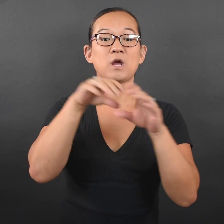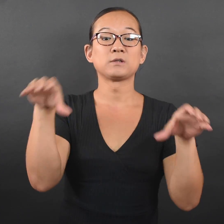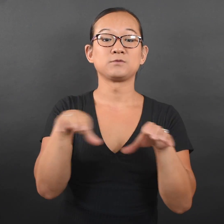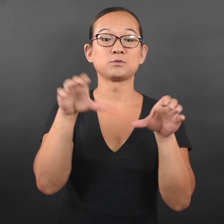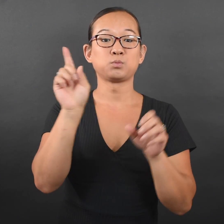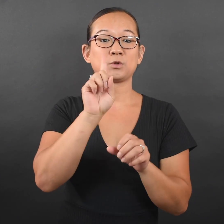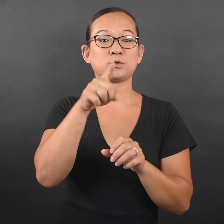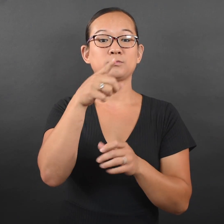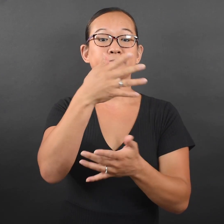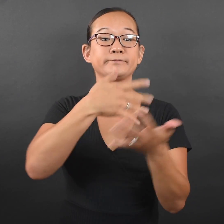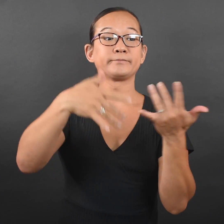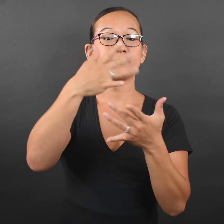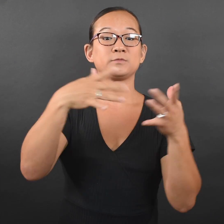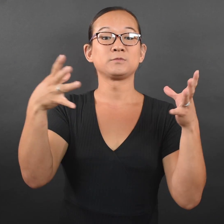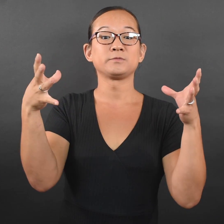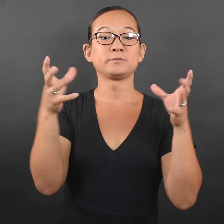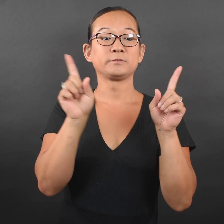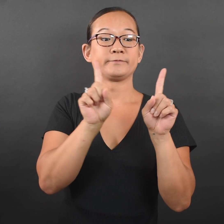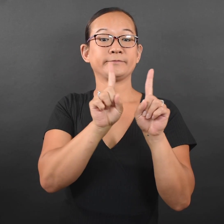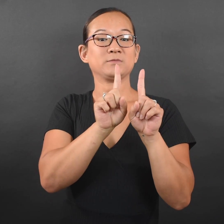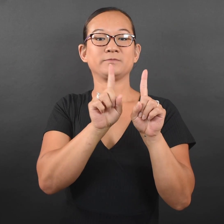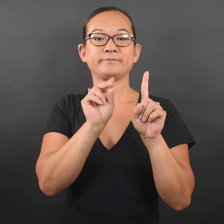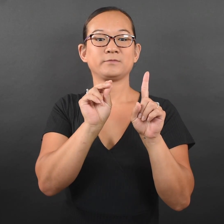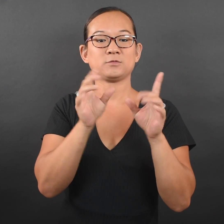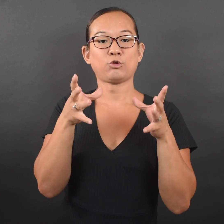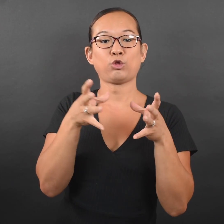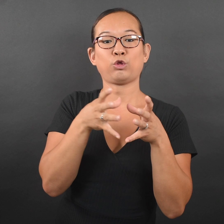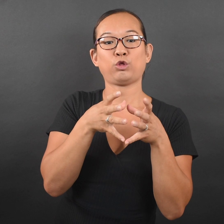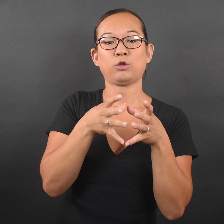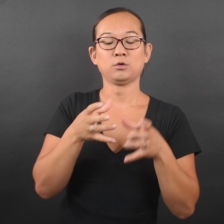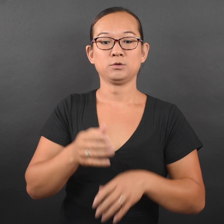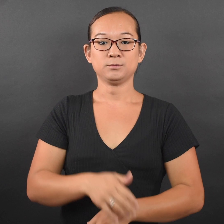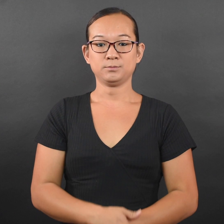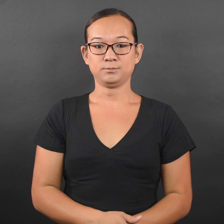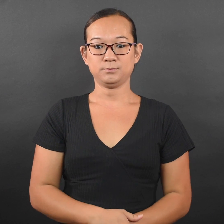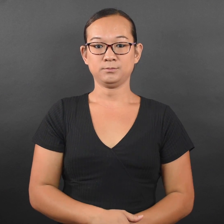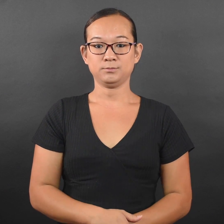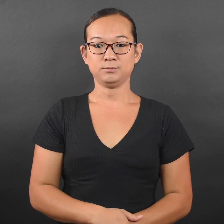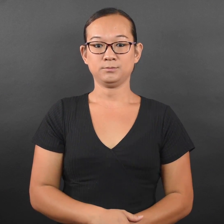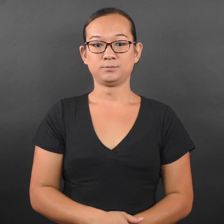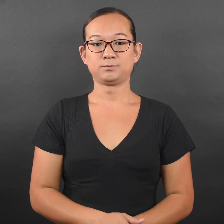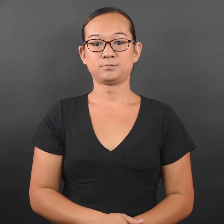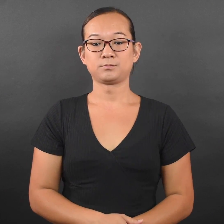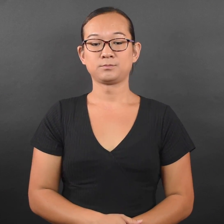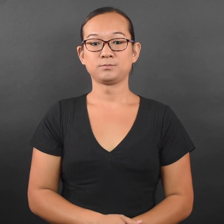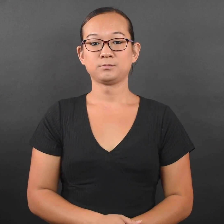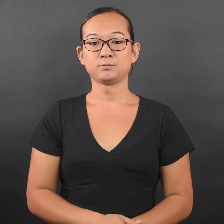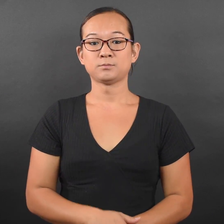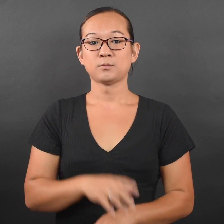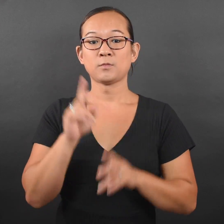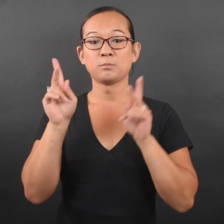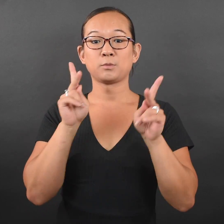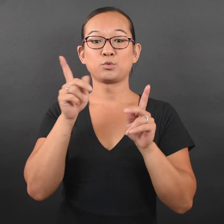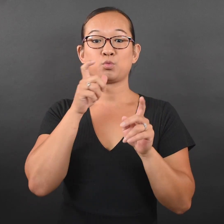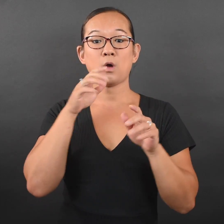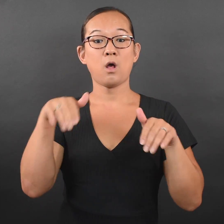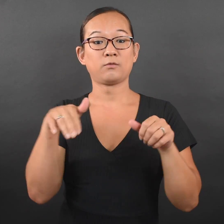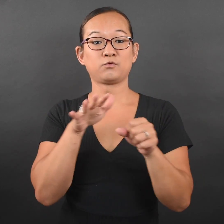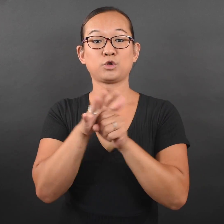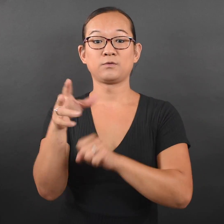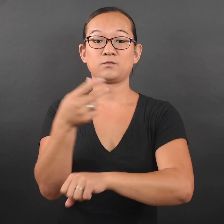social distancing may not be possible. ● People who are not fully vaccinated should